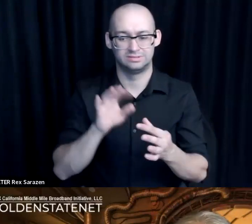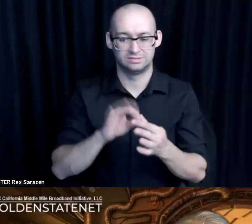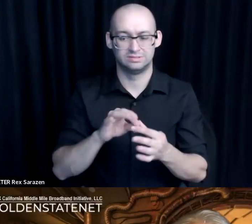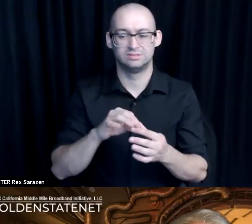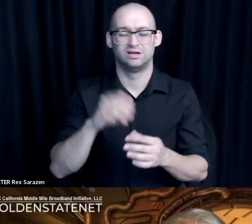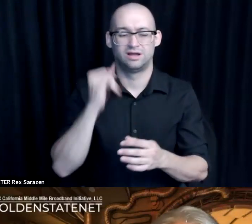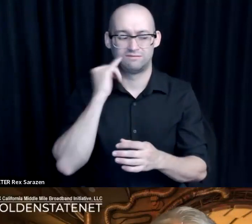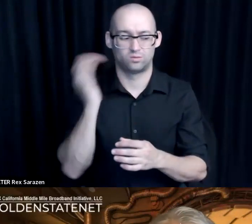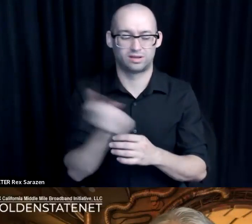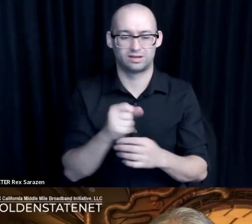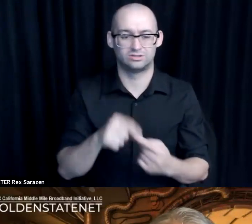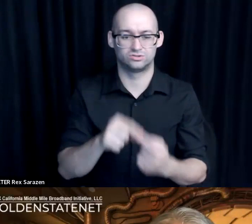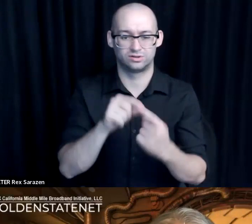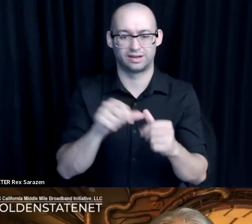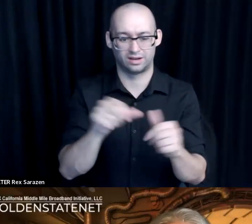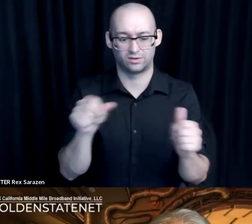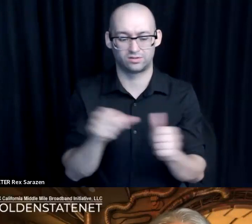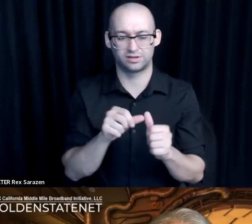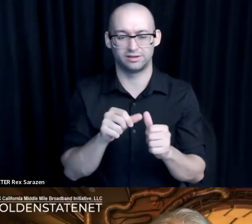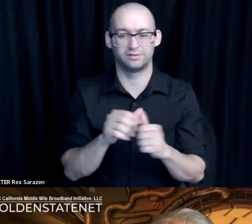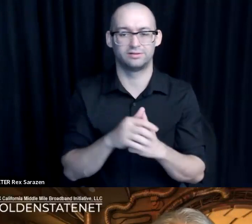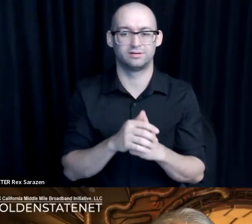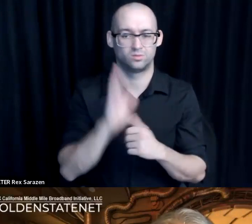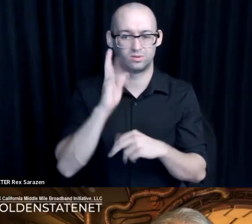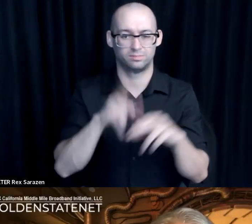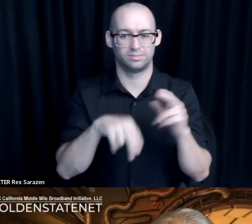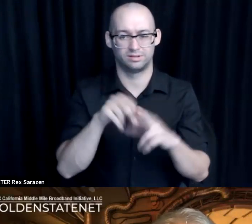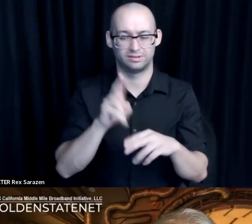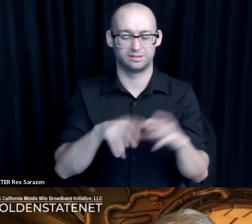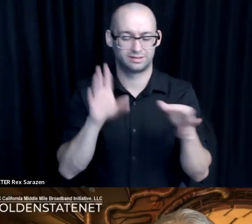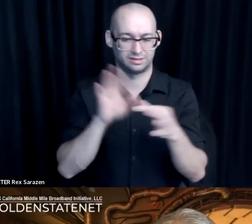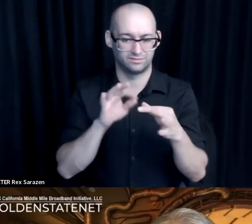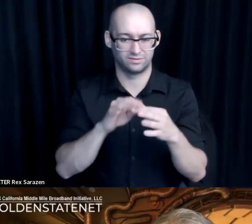they will build in your connectivity there and provide a shadow vault for you to get access